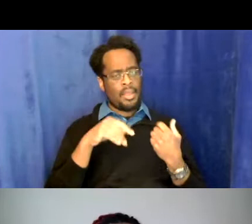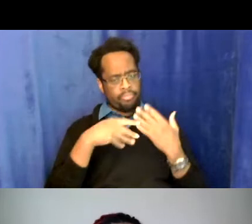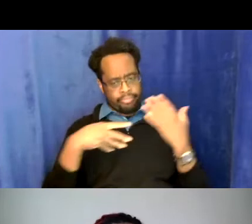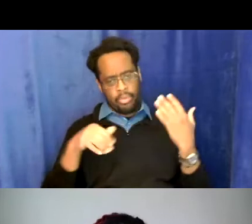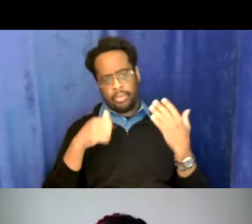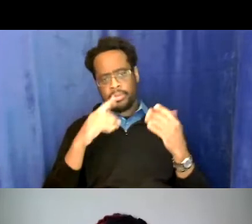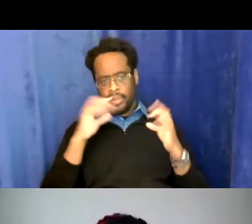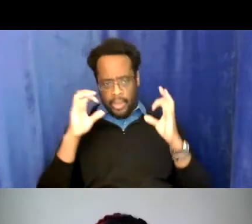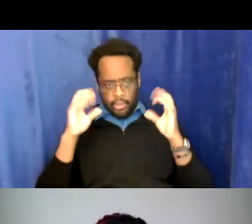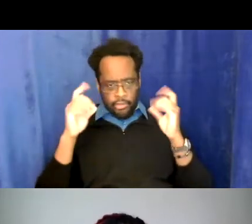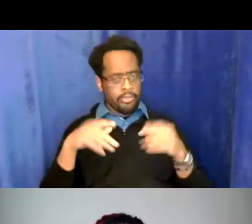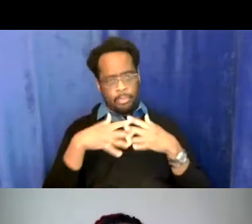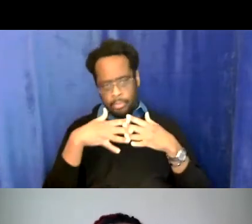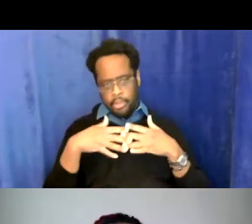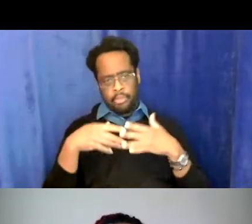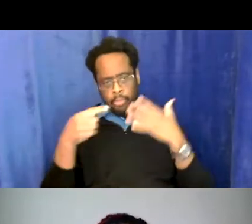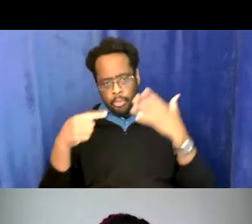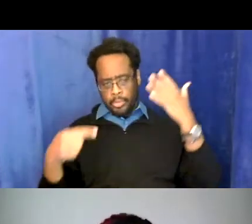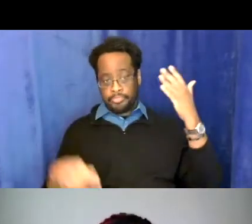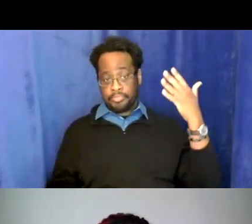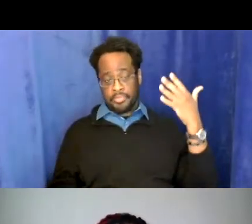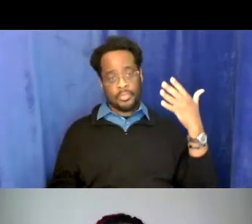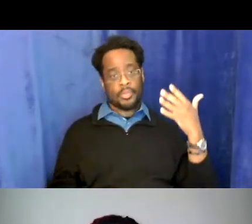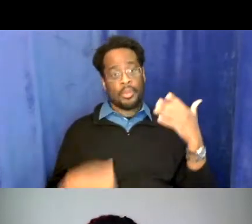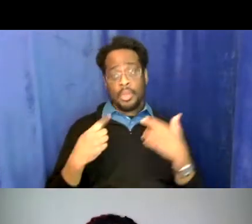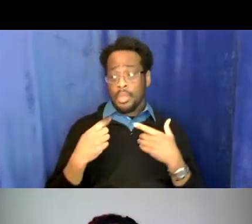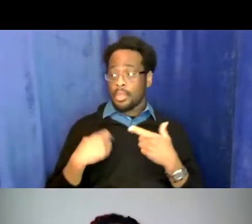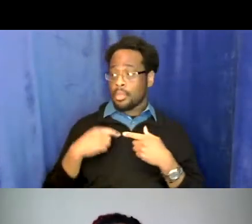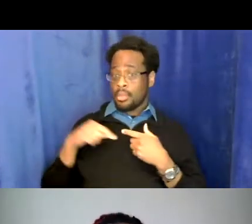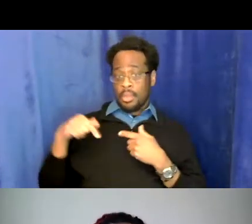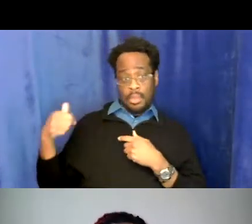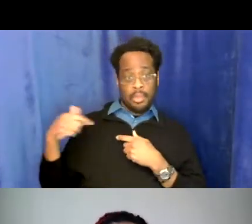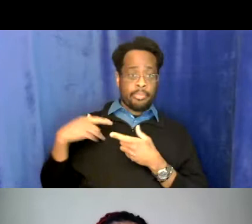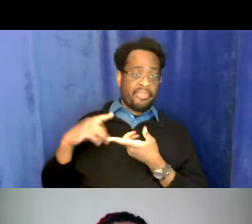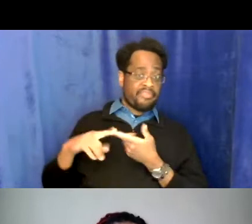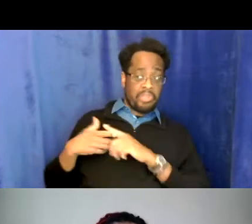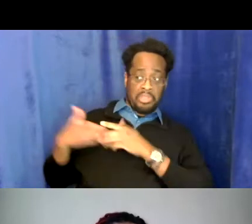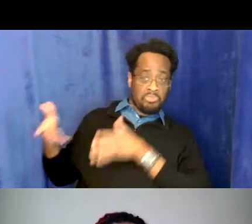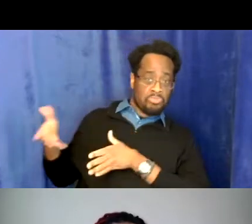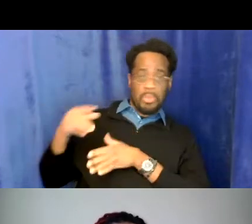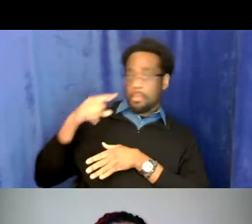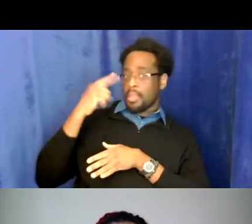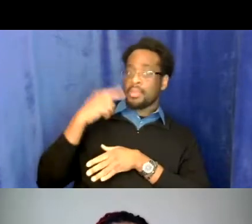deaf man. I am highly educated. I have a phd. And so many other aspects that makes me me.